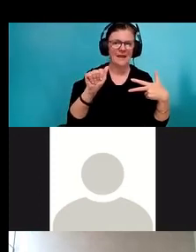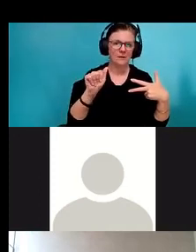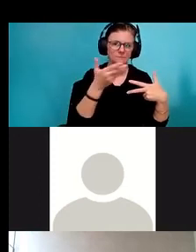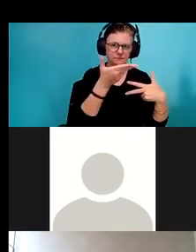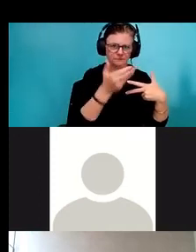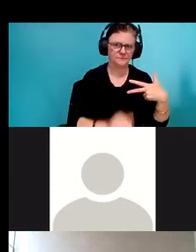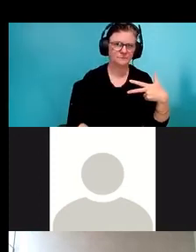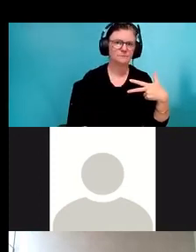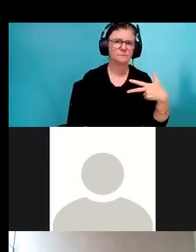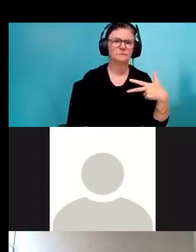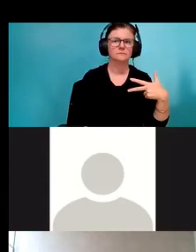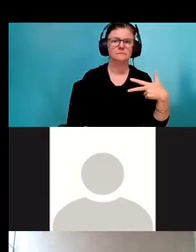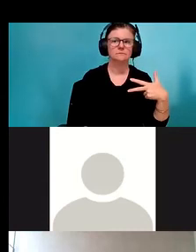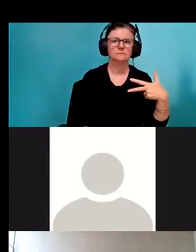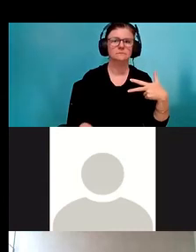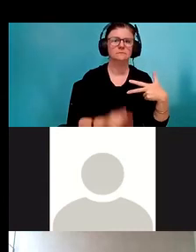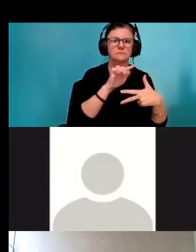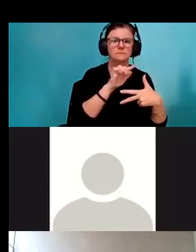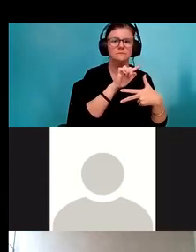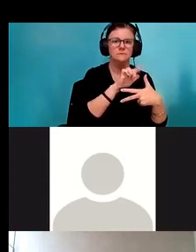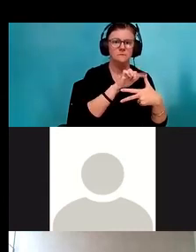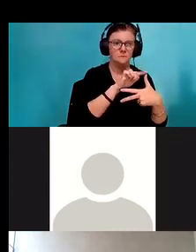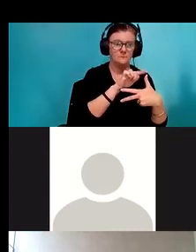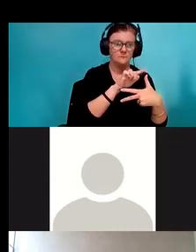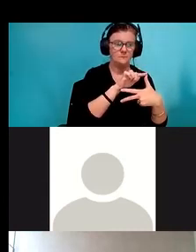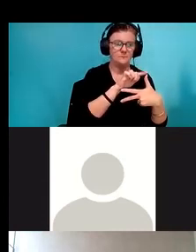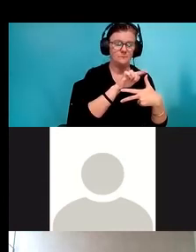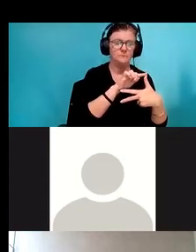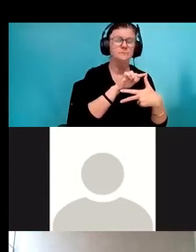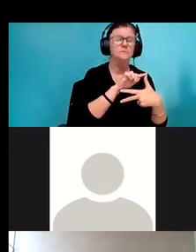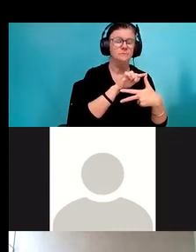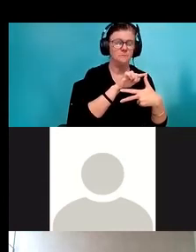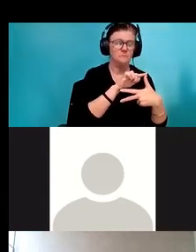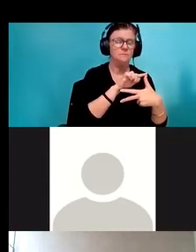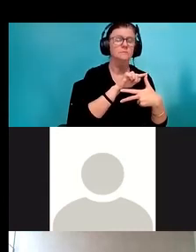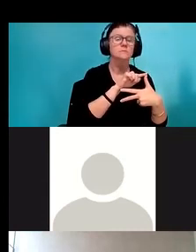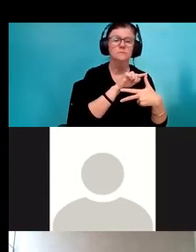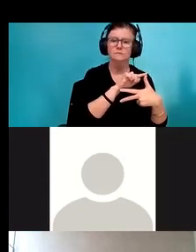First of all, OVW itself has created a whole guide